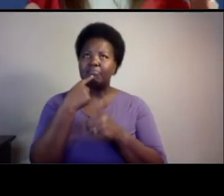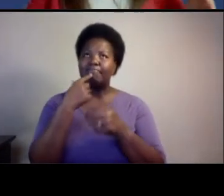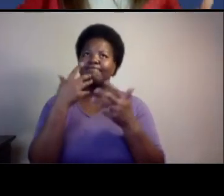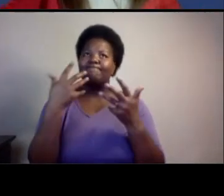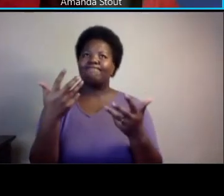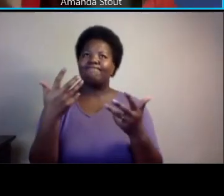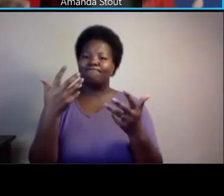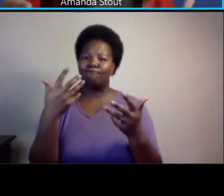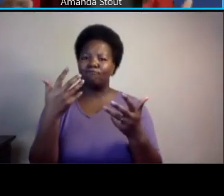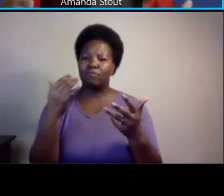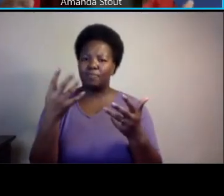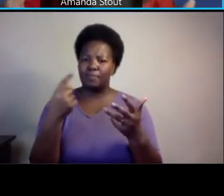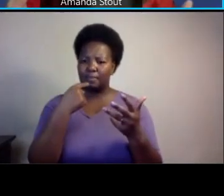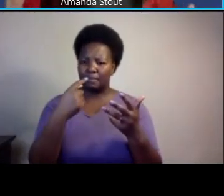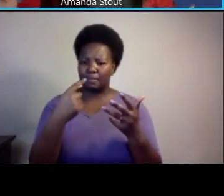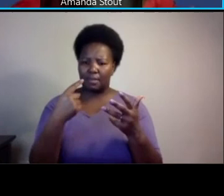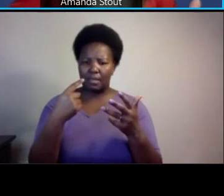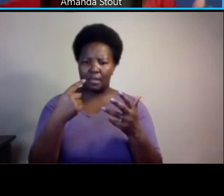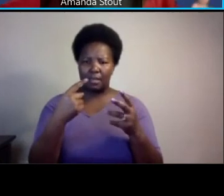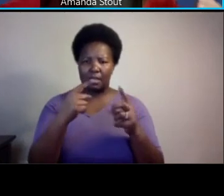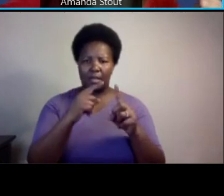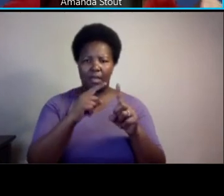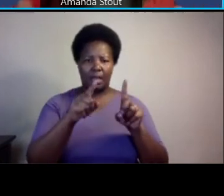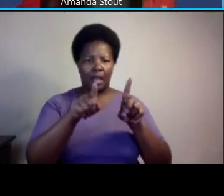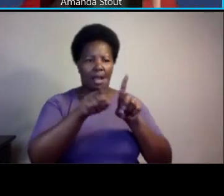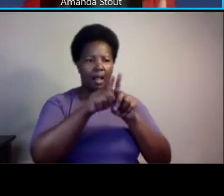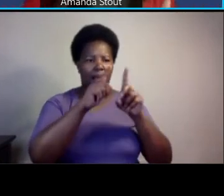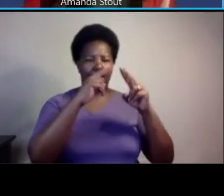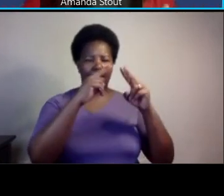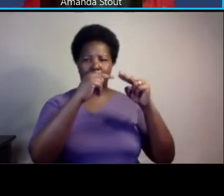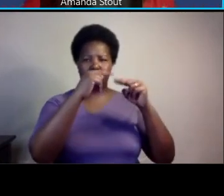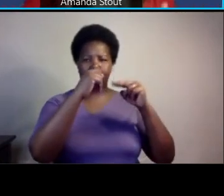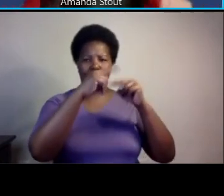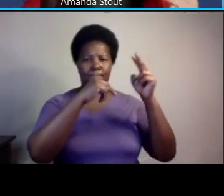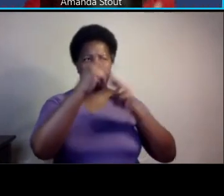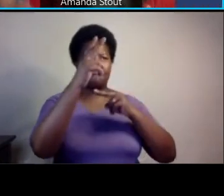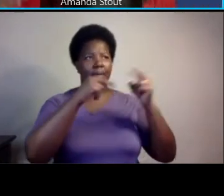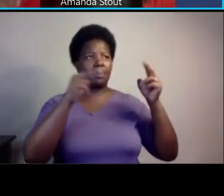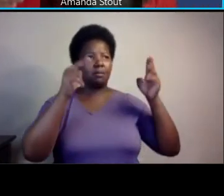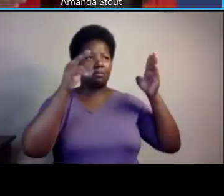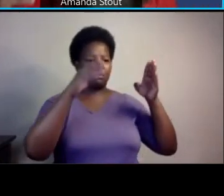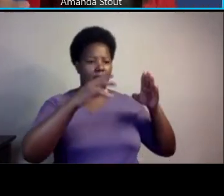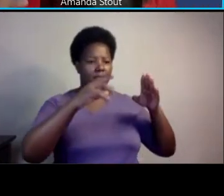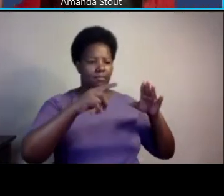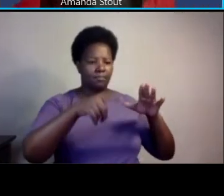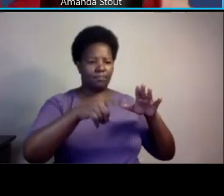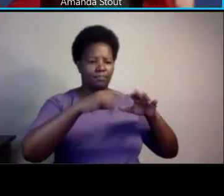kind of berms in the landscape there's going to be these these concrete benches and and berms